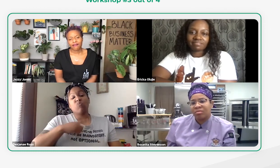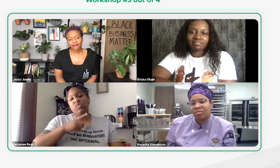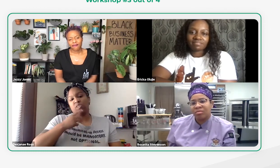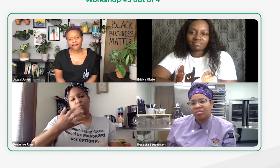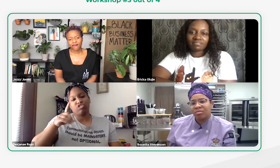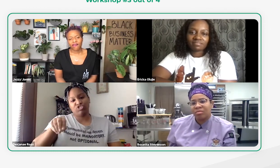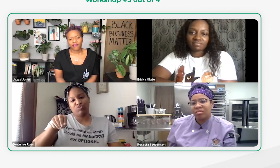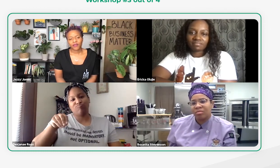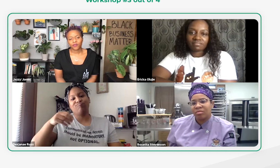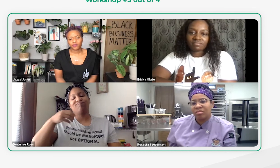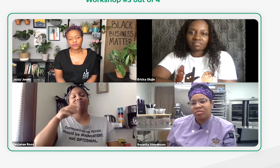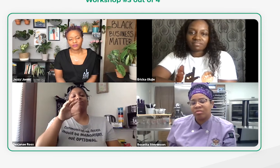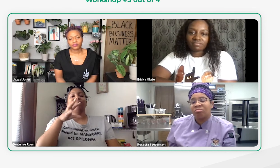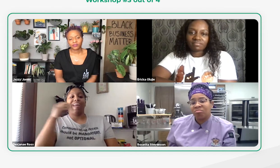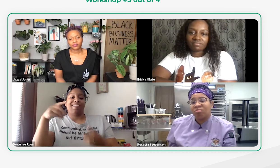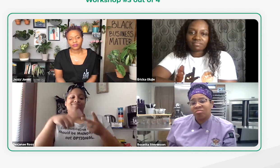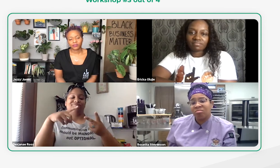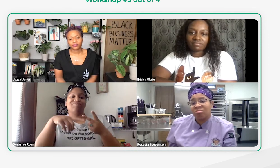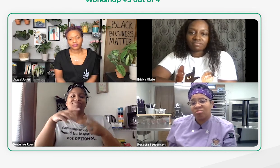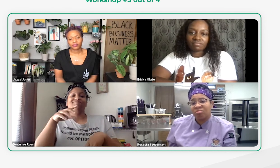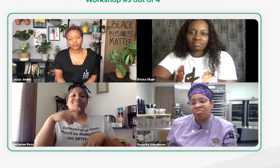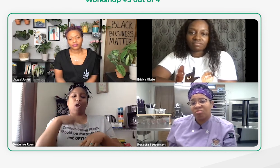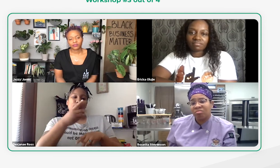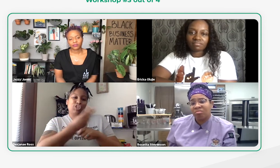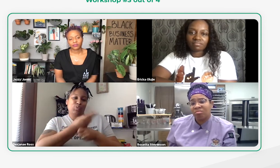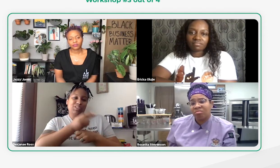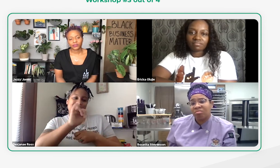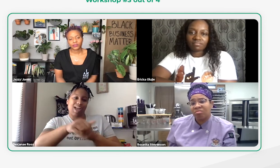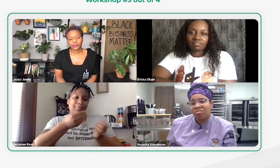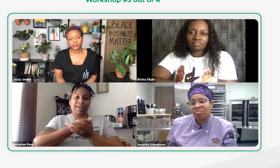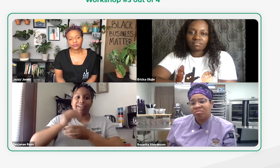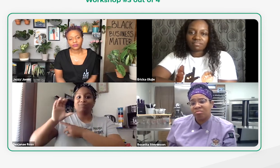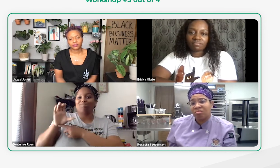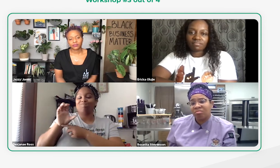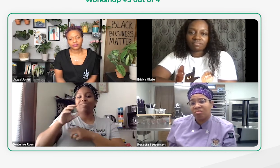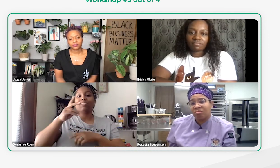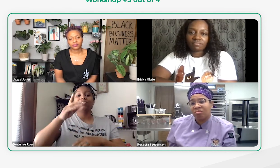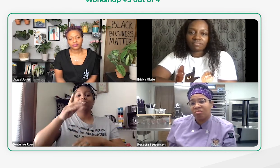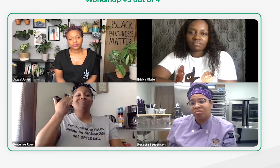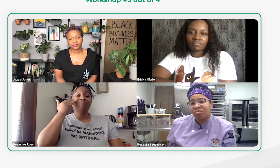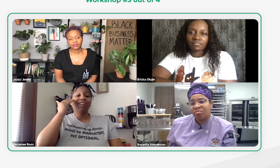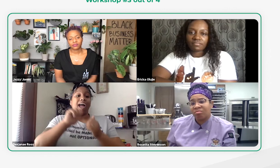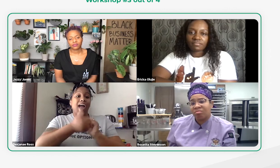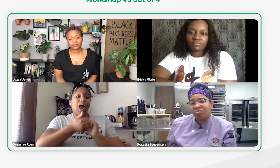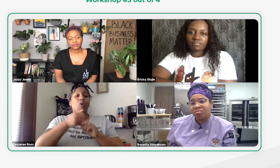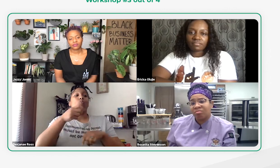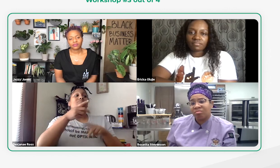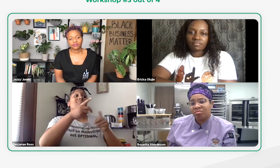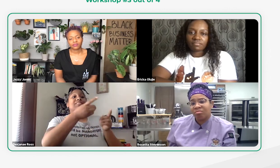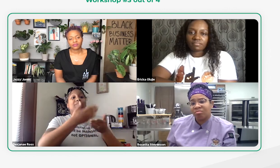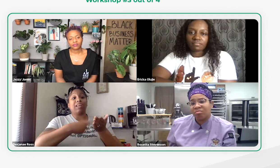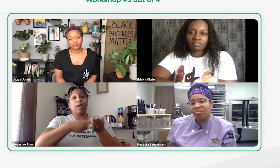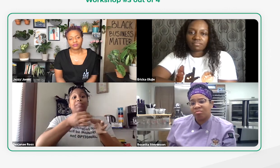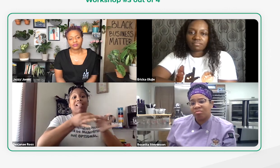them out. Something I definitely want to do. Also, would use the money if I had set aside.